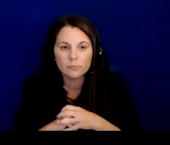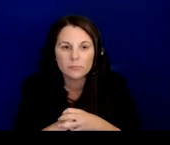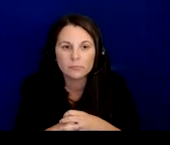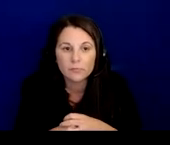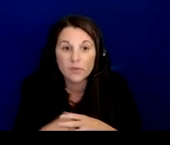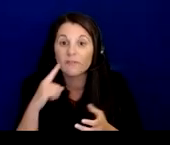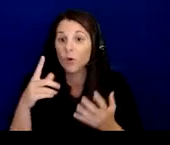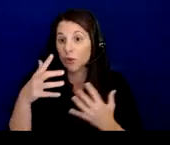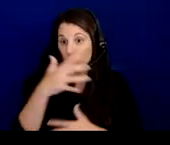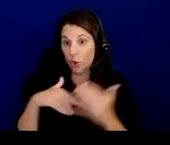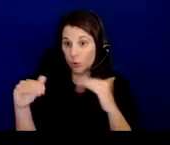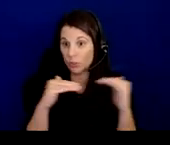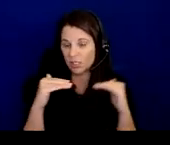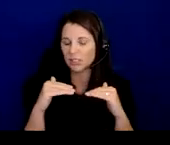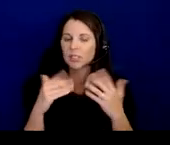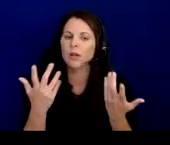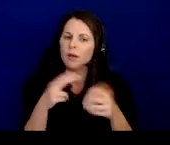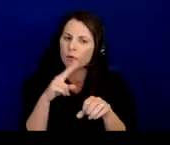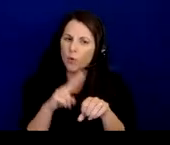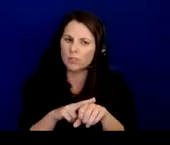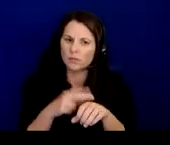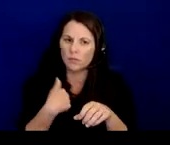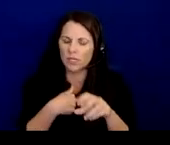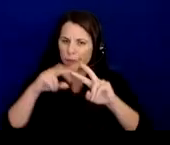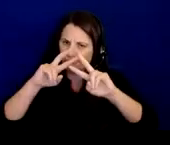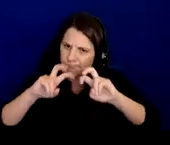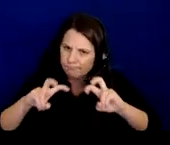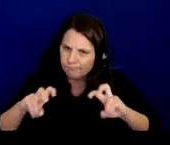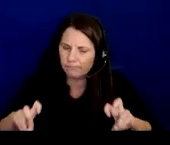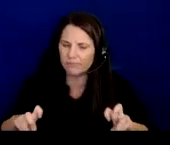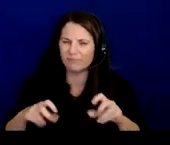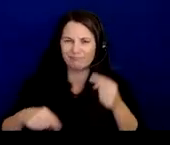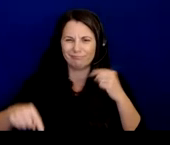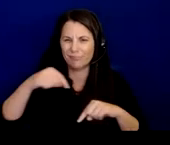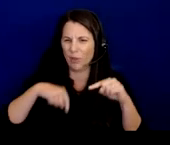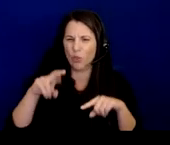Of course, we want to examine the roots of social injustice, and this is part of the work the student does,